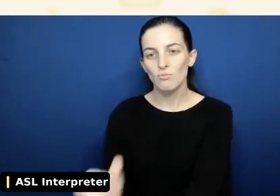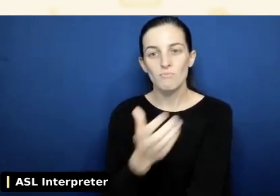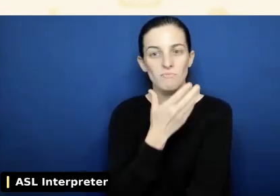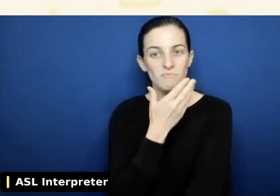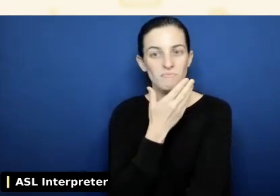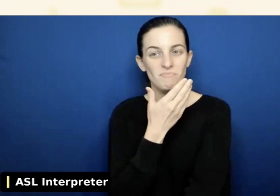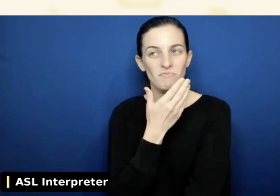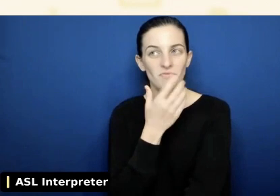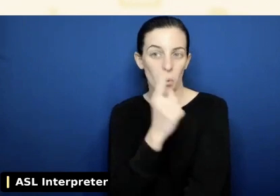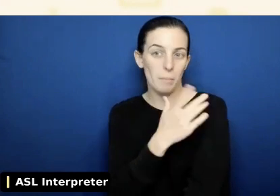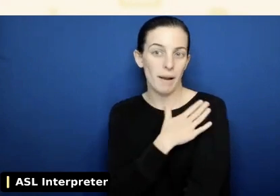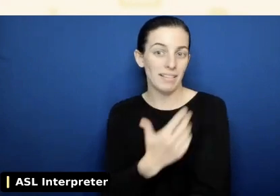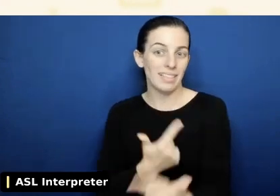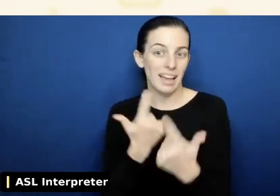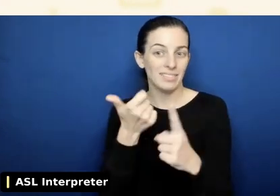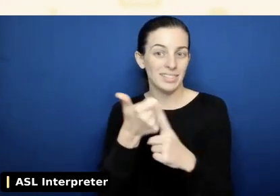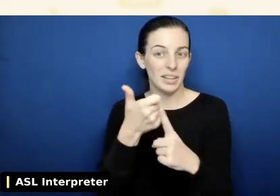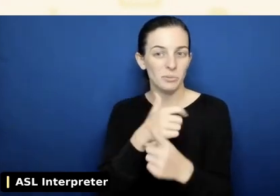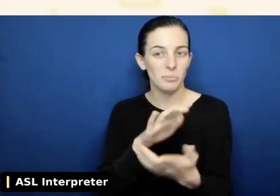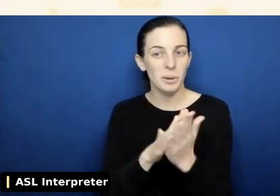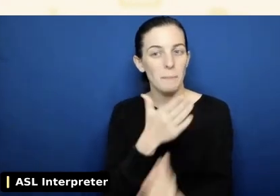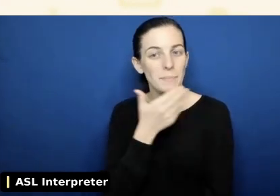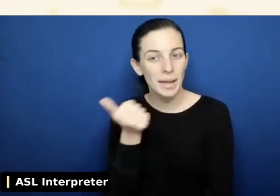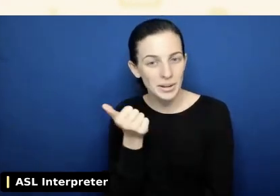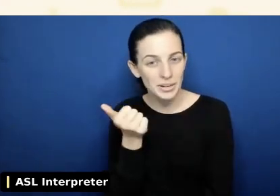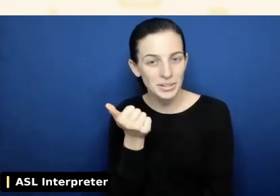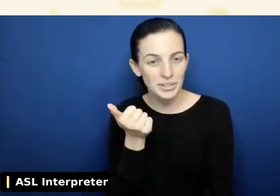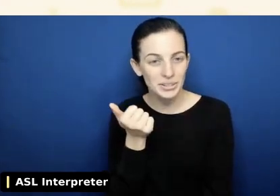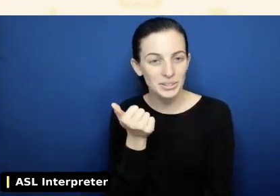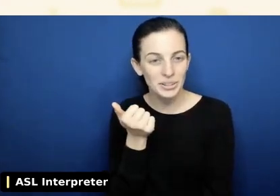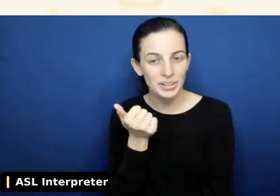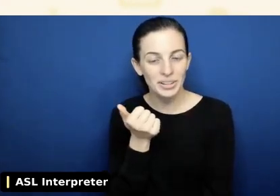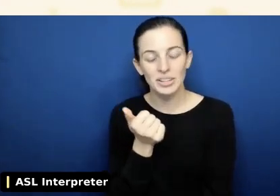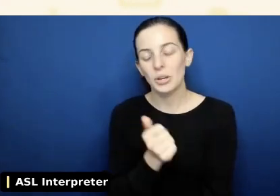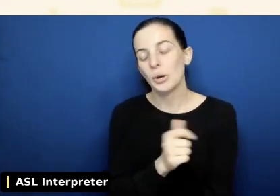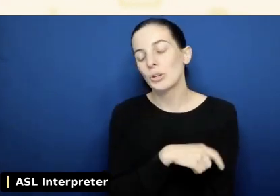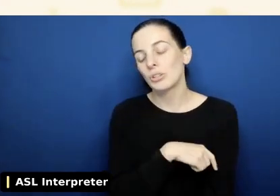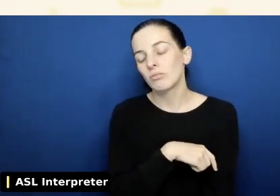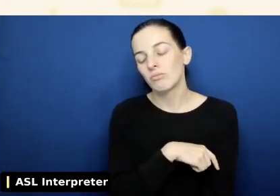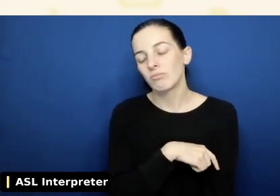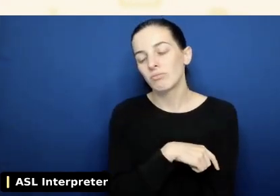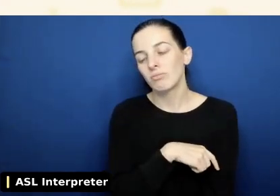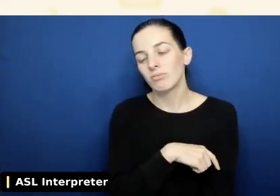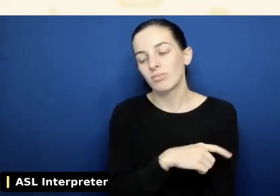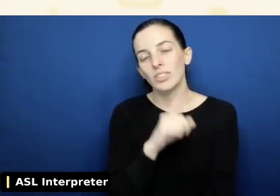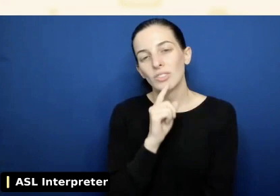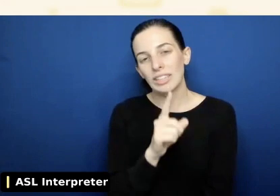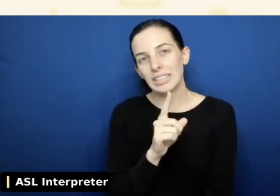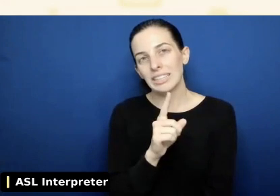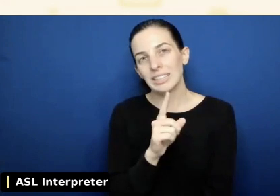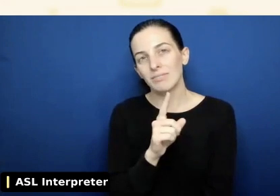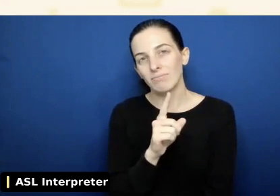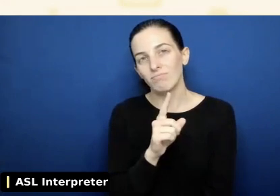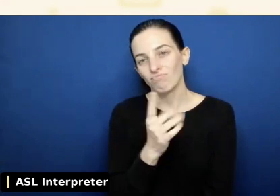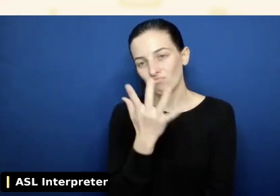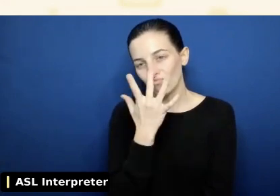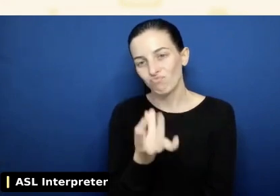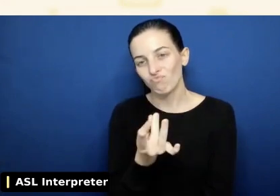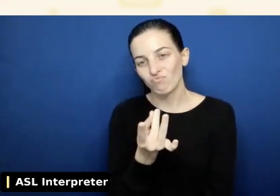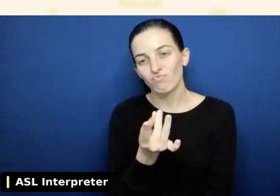And it's really interesting to see how someone ignores